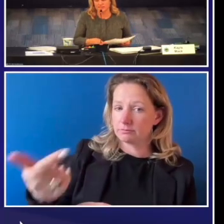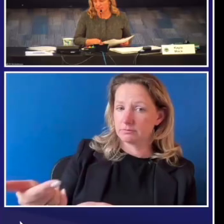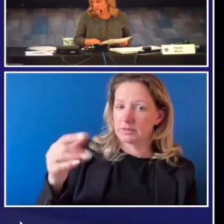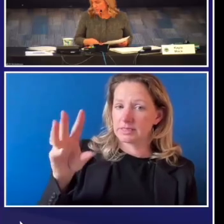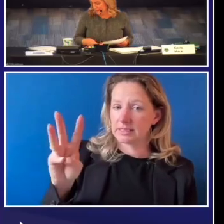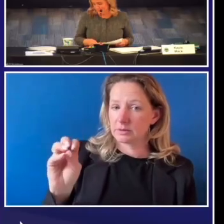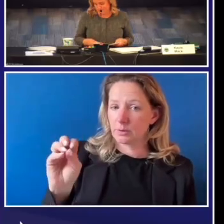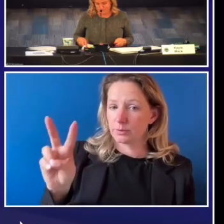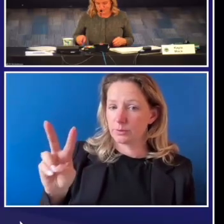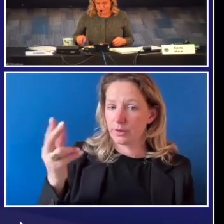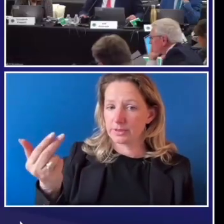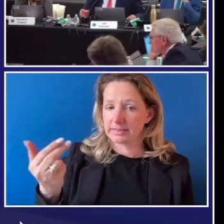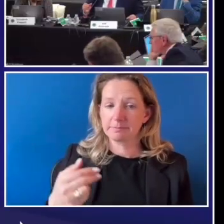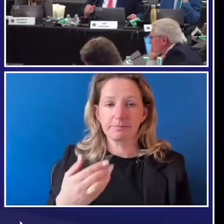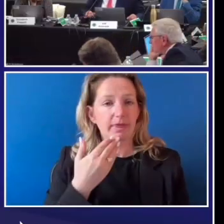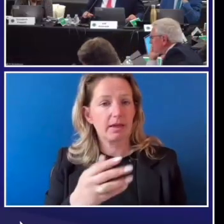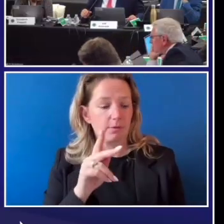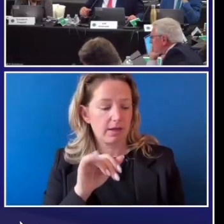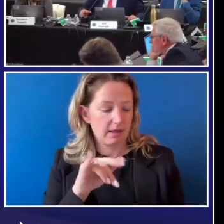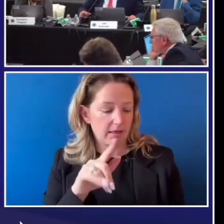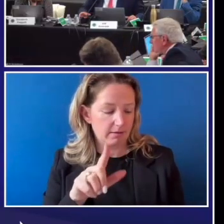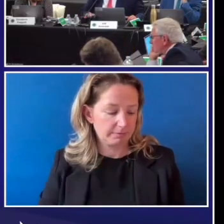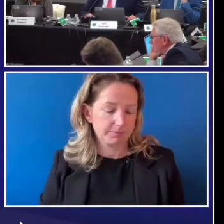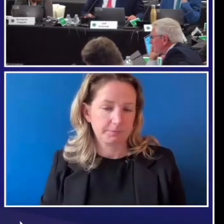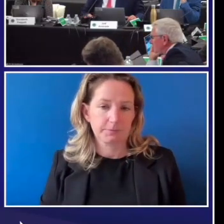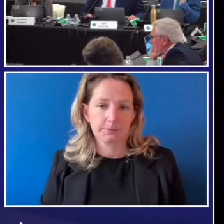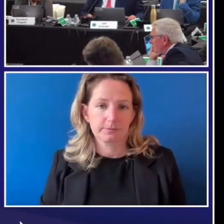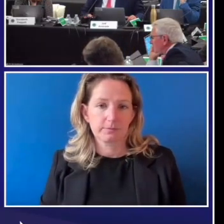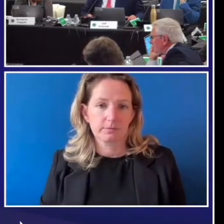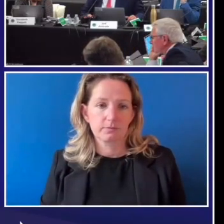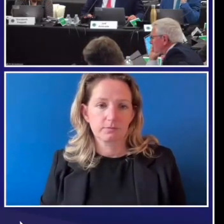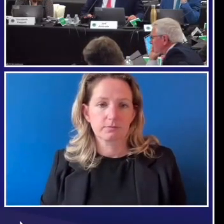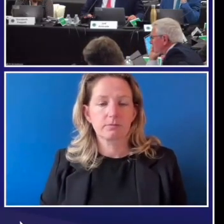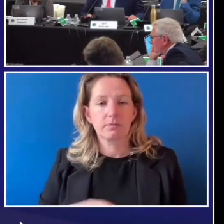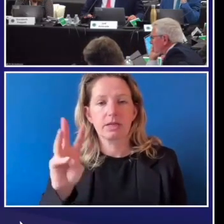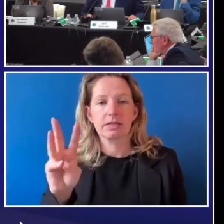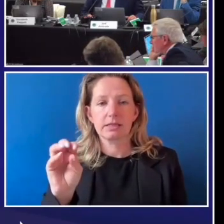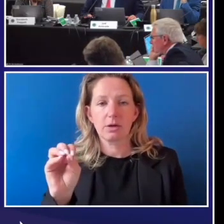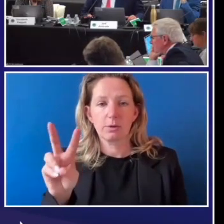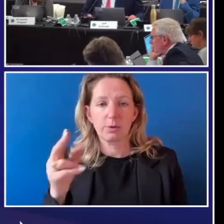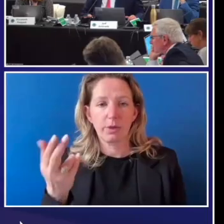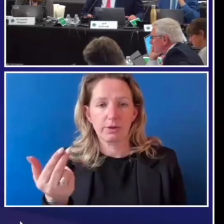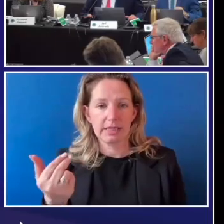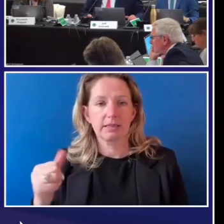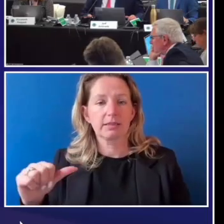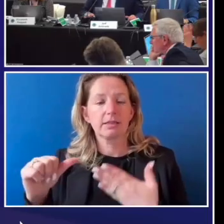Thank you, Kayla. Yes, we'll go to 60213, which is on page 24.